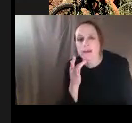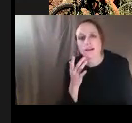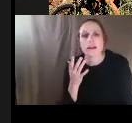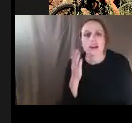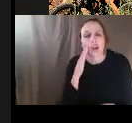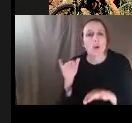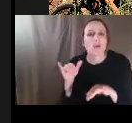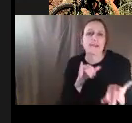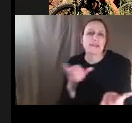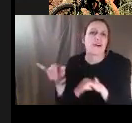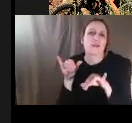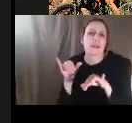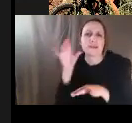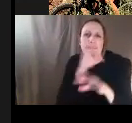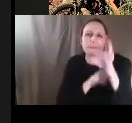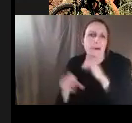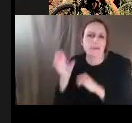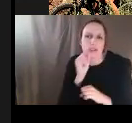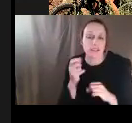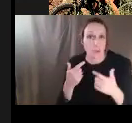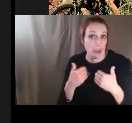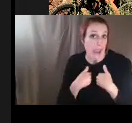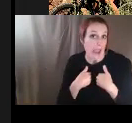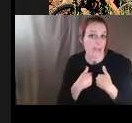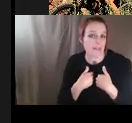quite aware of. They're there, they affect what we say, what we do